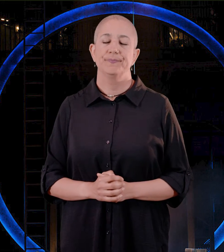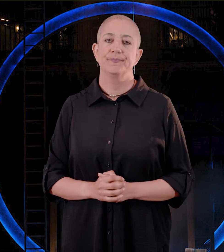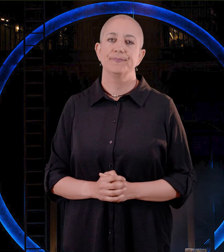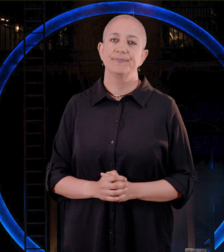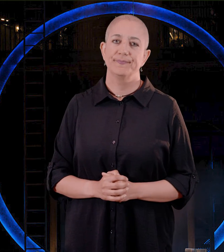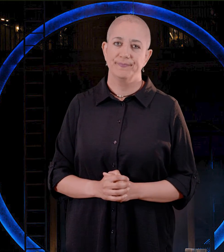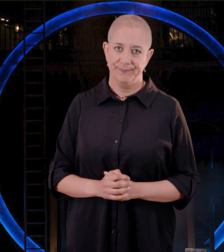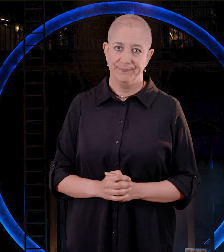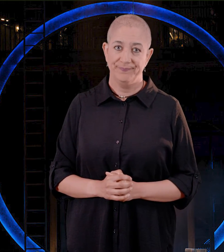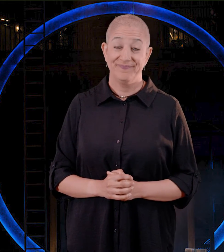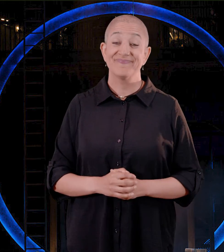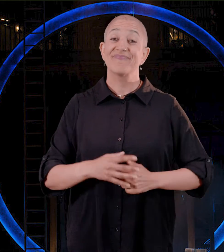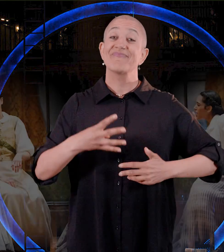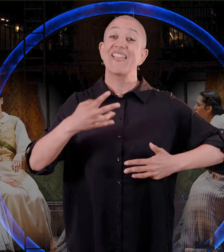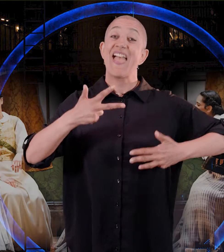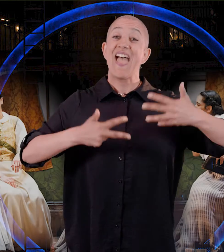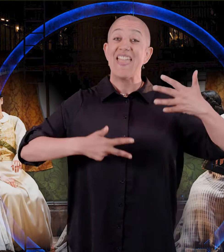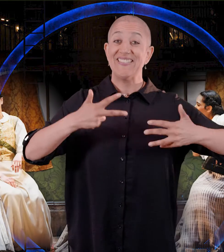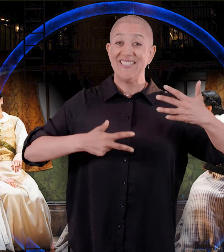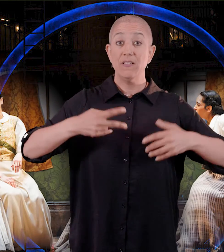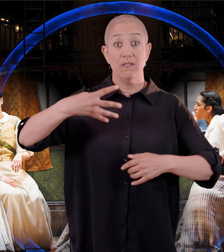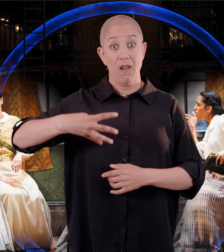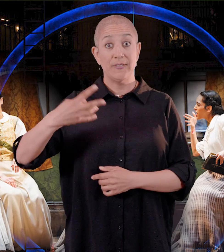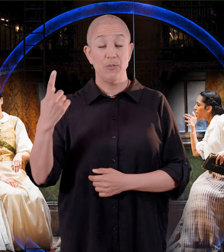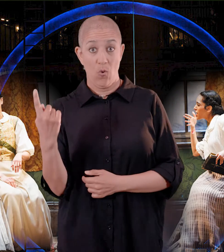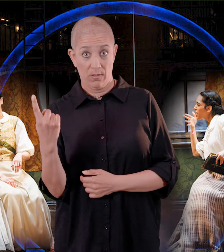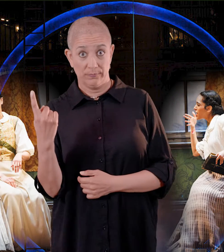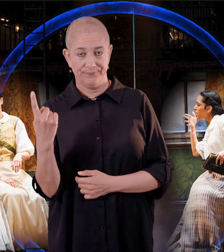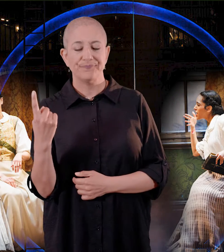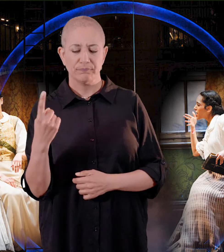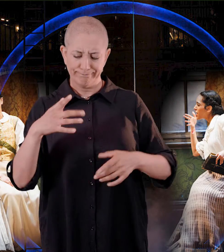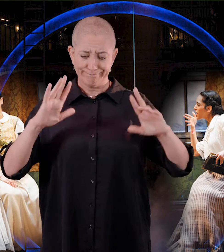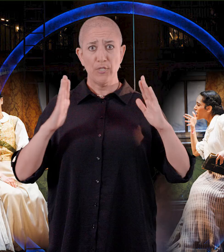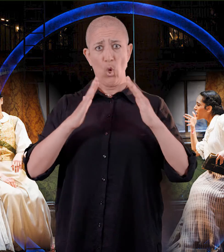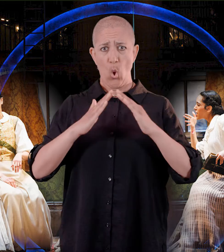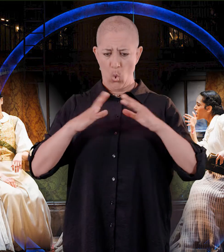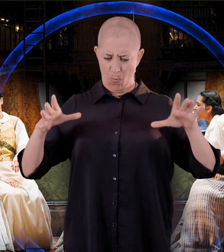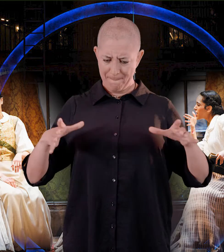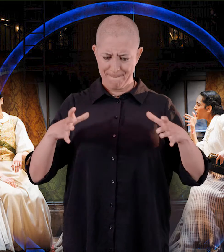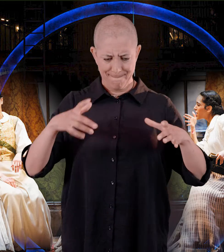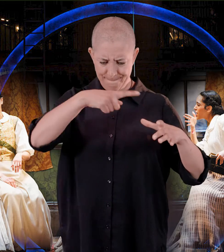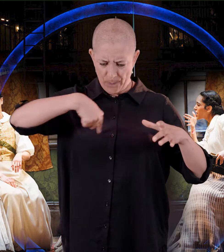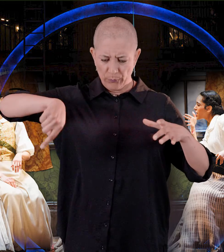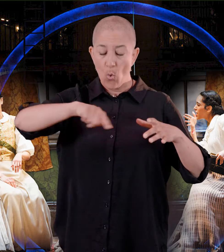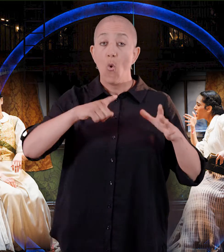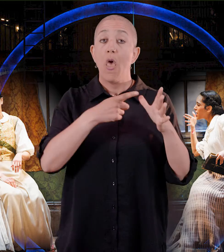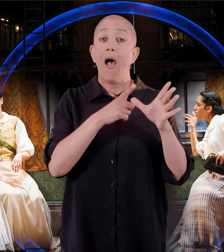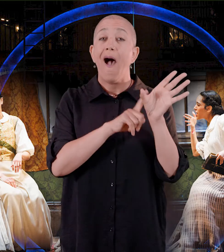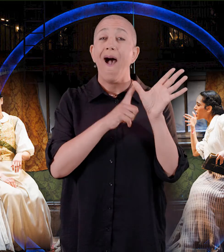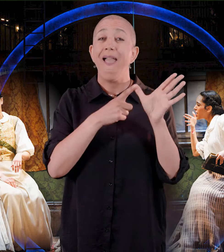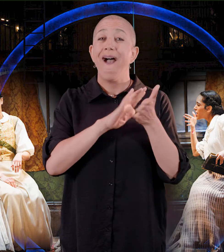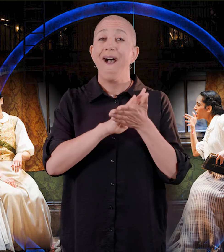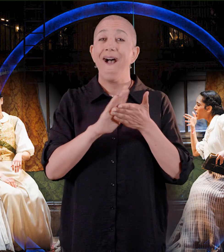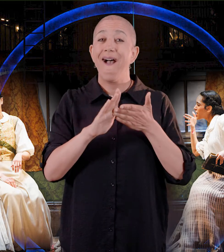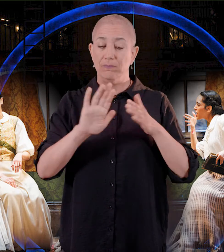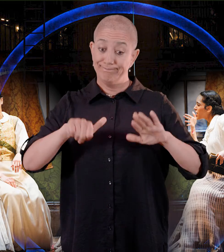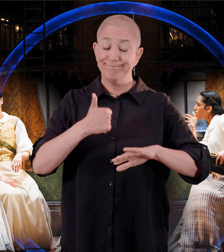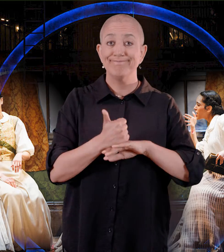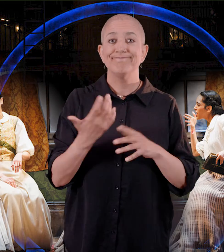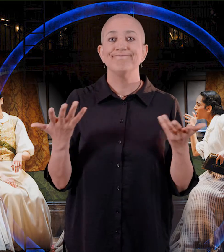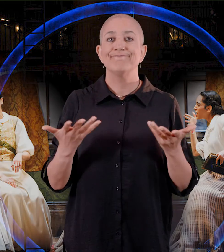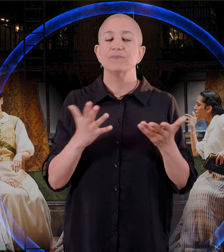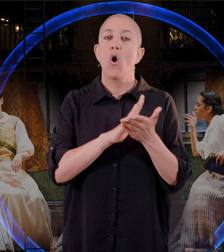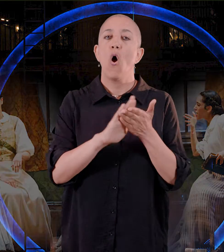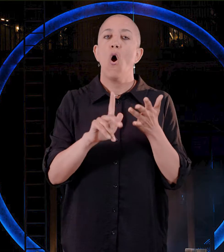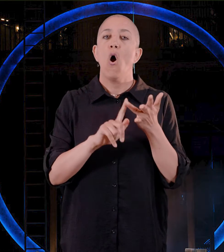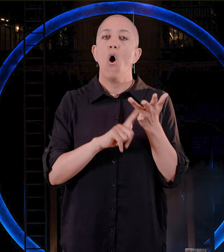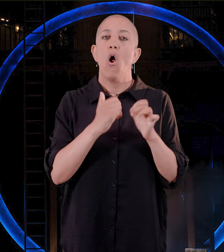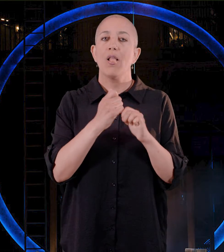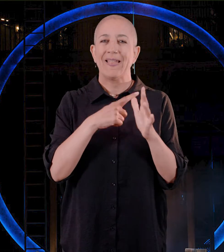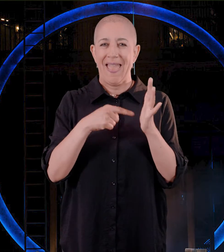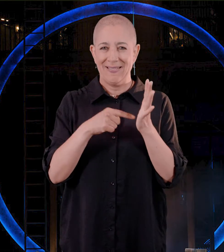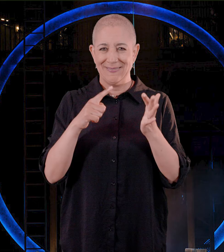In 1891 Rani is living in a home for ayahs in Aldgate.